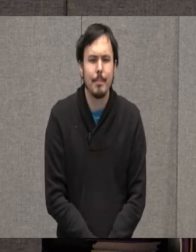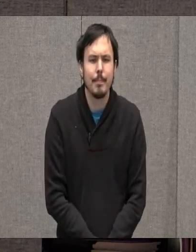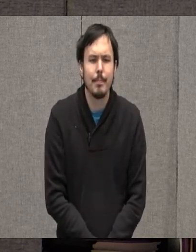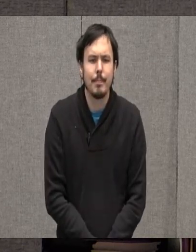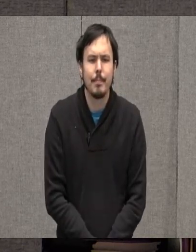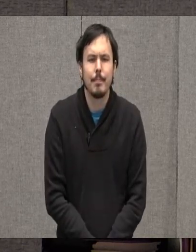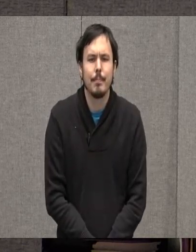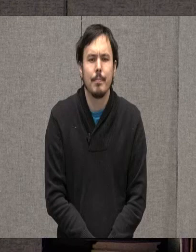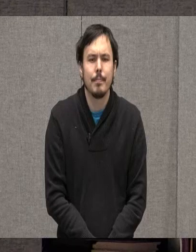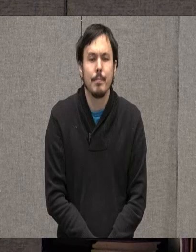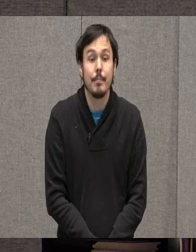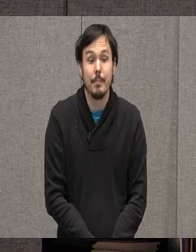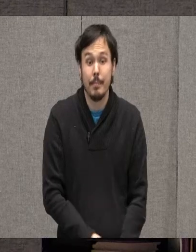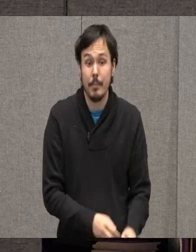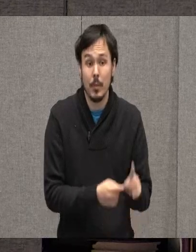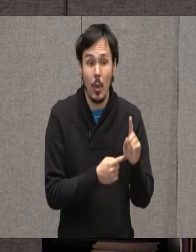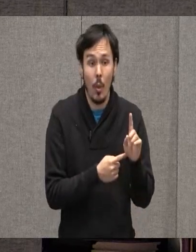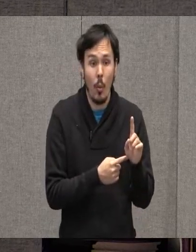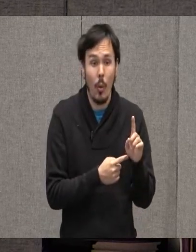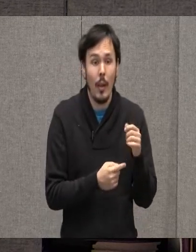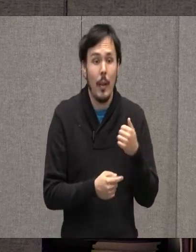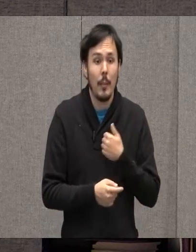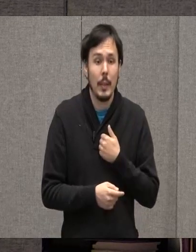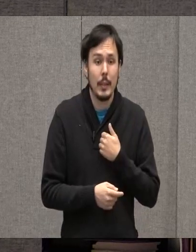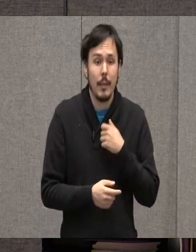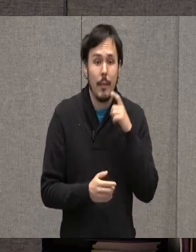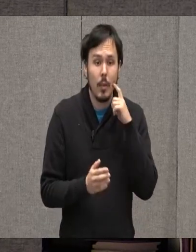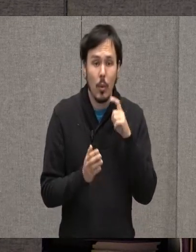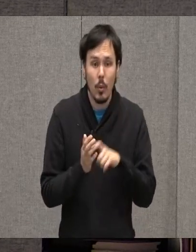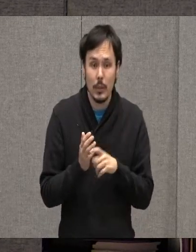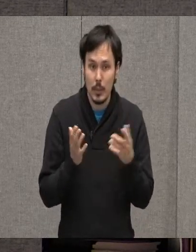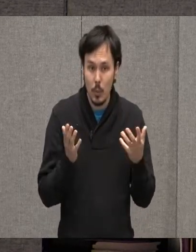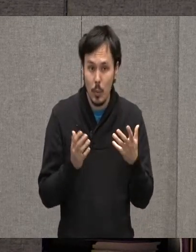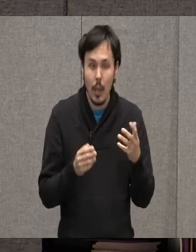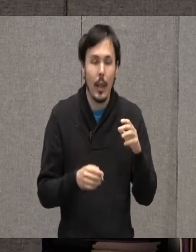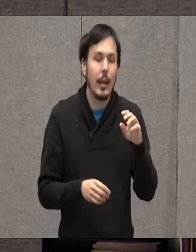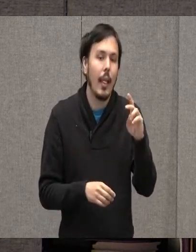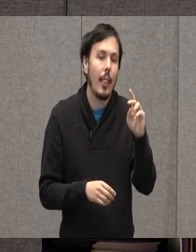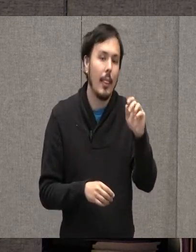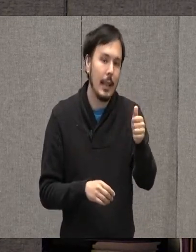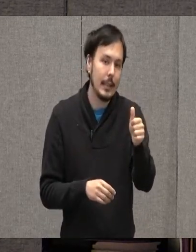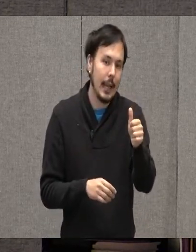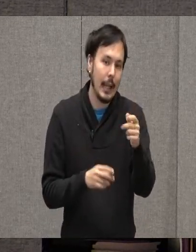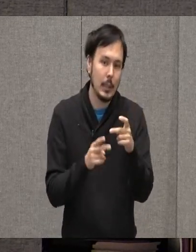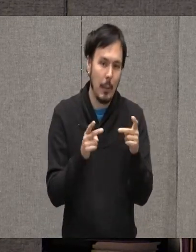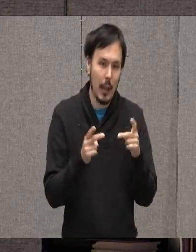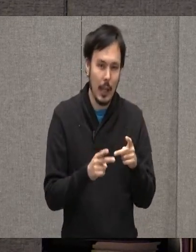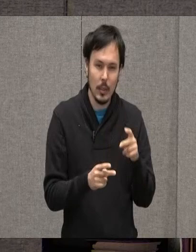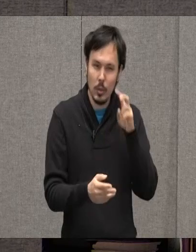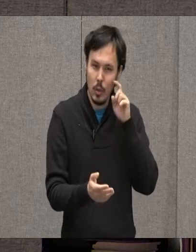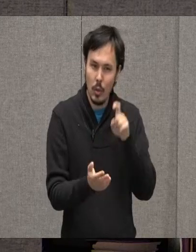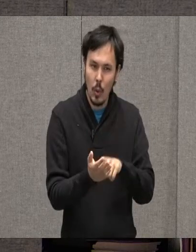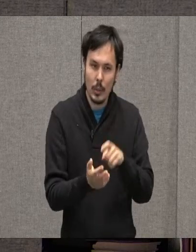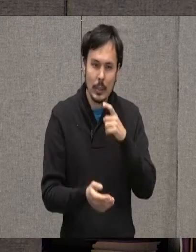Well one of the patterns that I see is in the tens place, two, four, six, eight